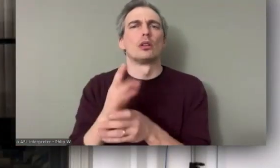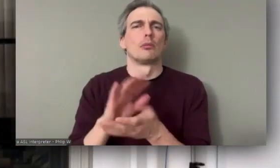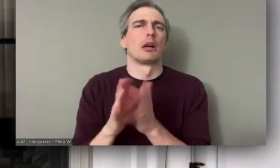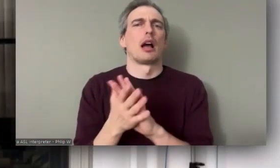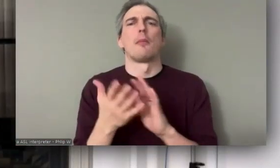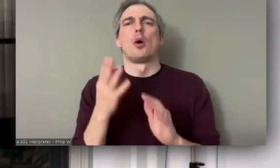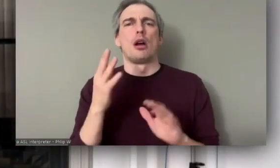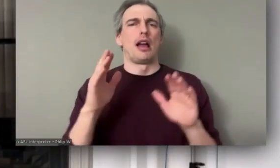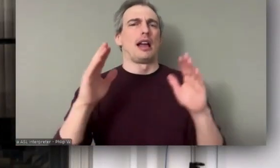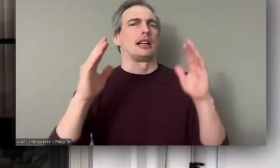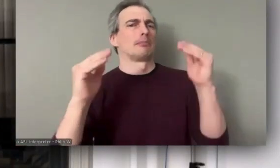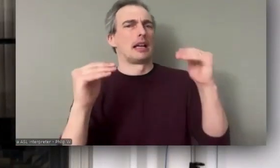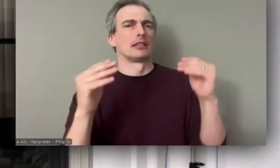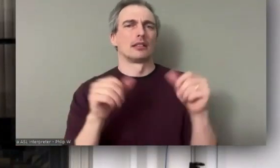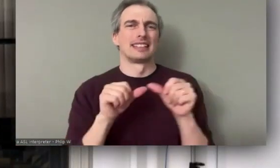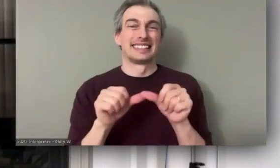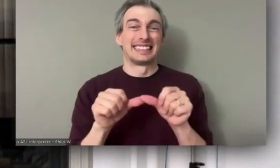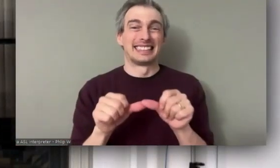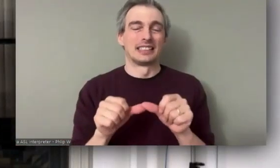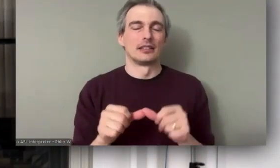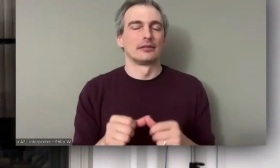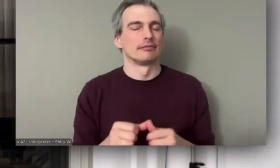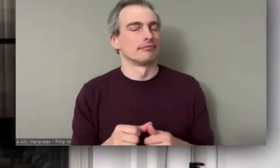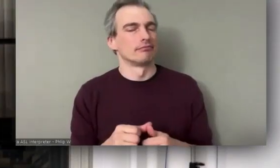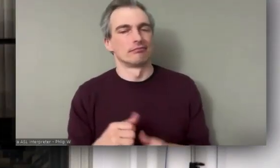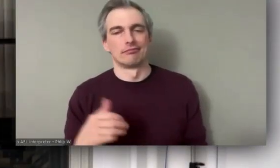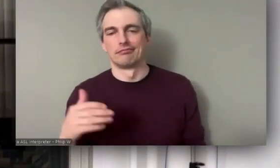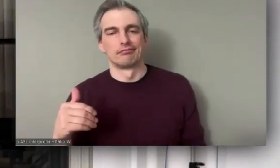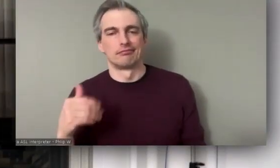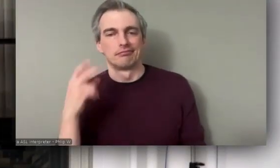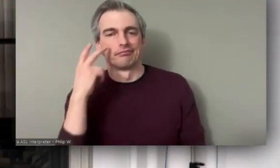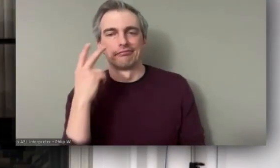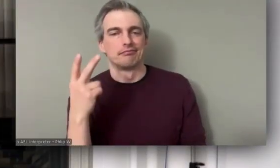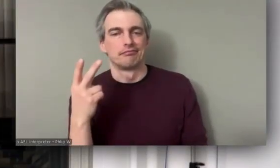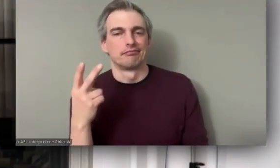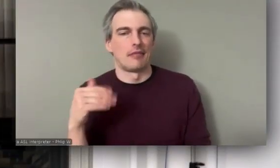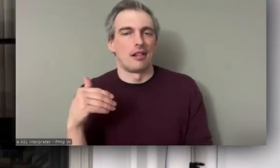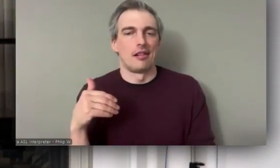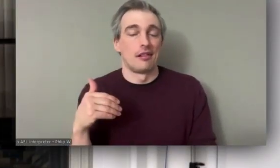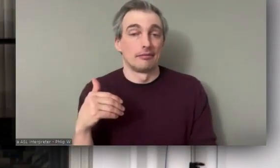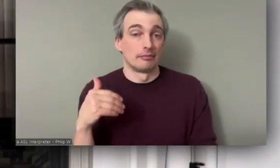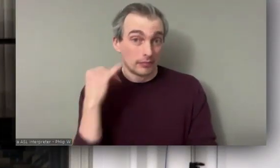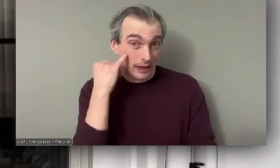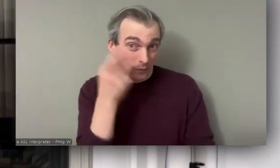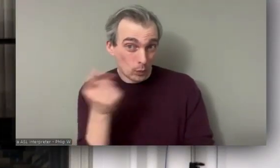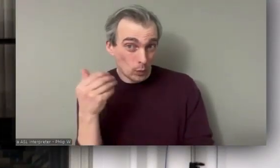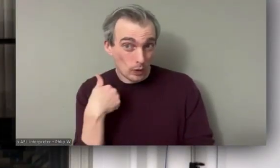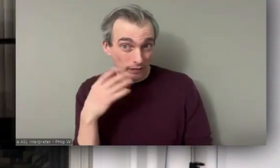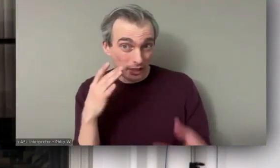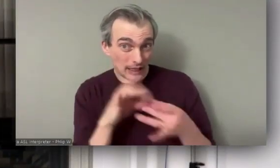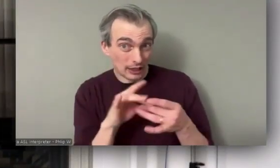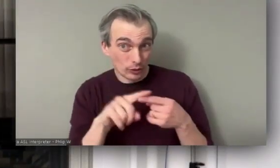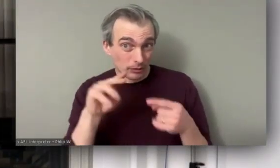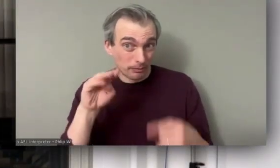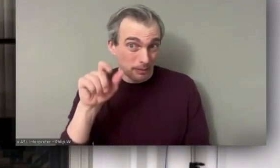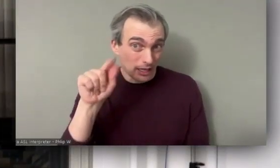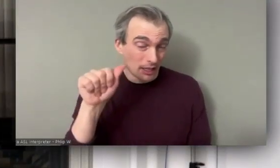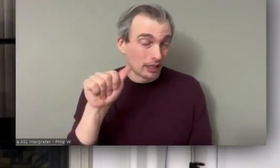Not that I've seen, unfortunately. I mean... Definitely open to... If anyone has connections to Meta, to get more information.